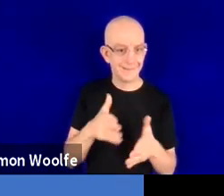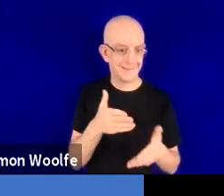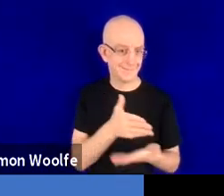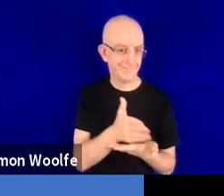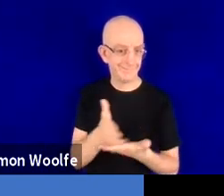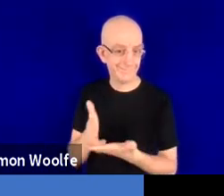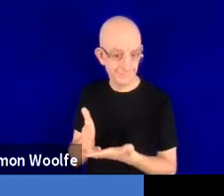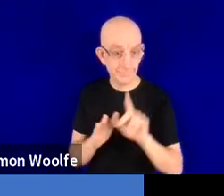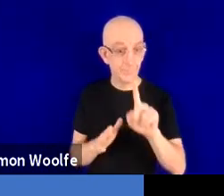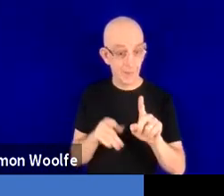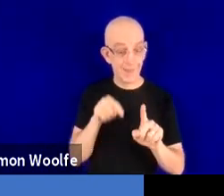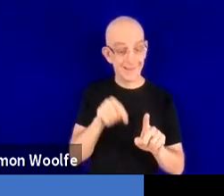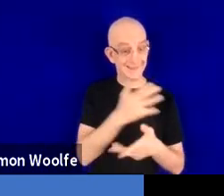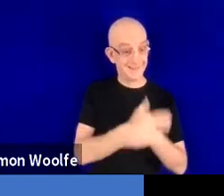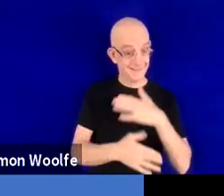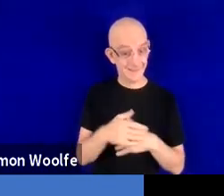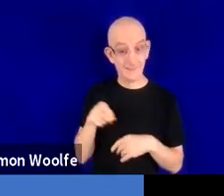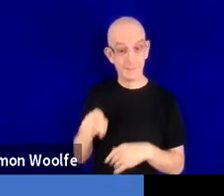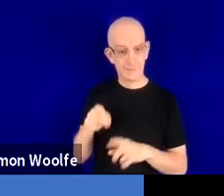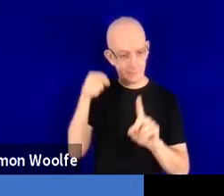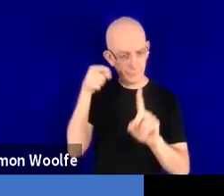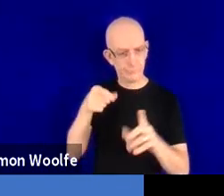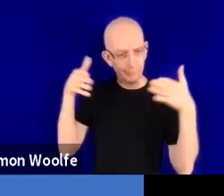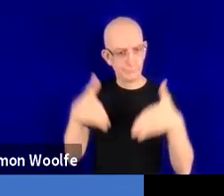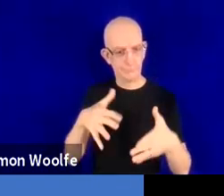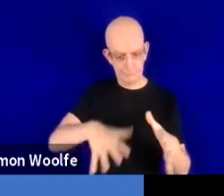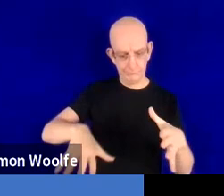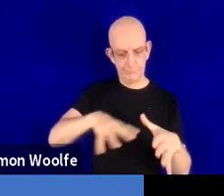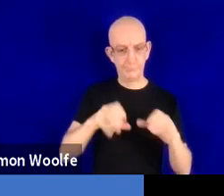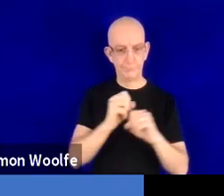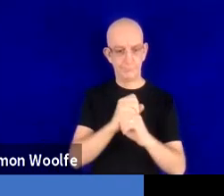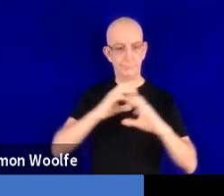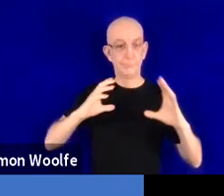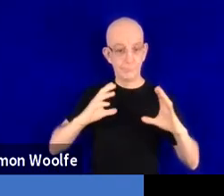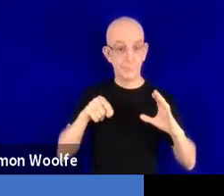One thing is that many countries expanded other kind of life cycle schemes, old age pensions, child benefits